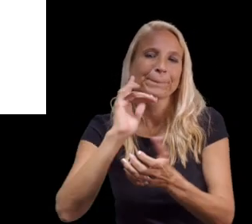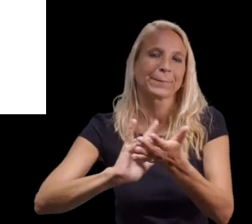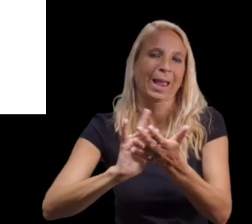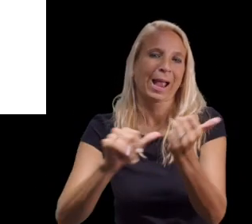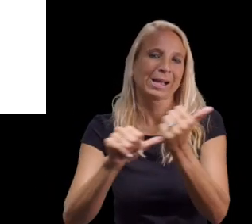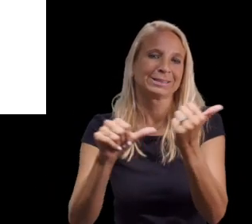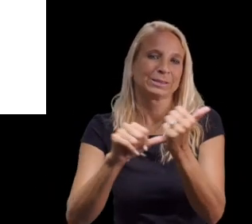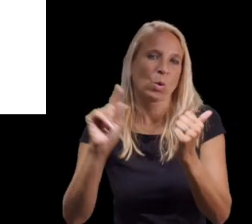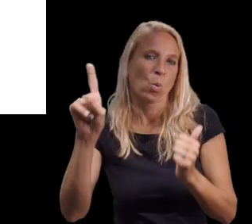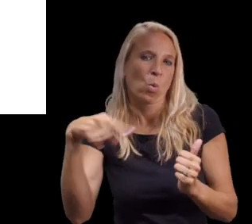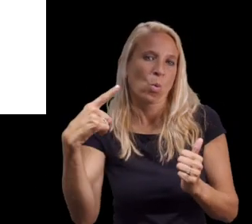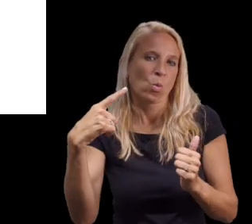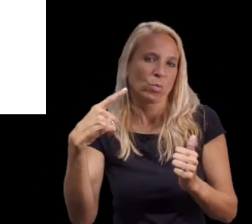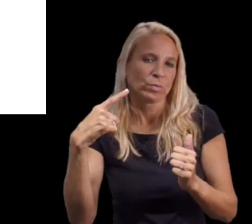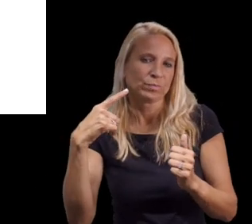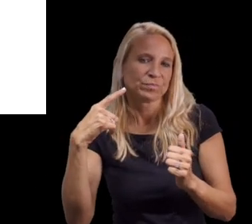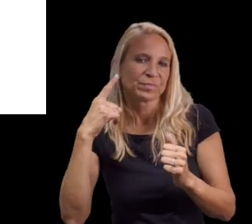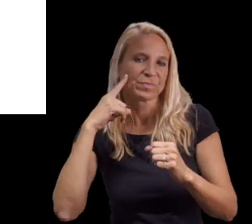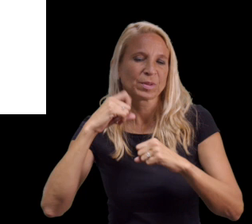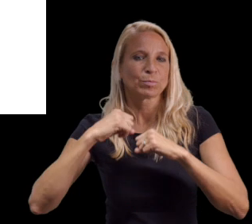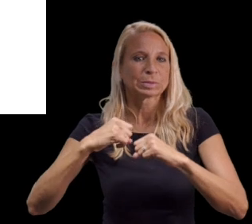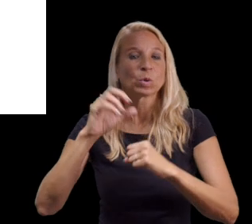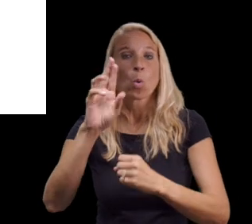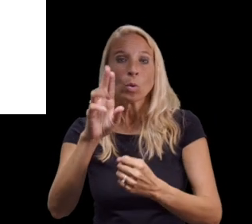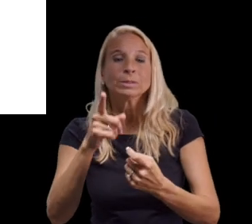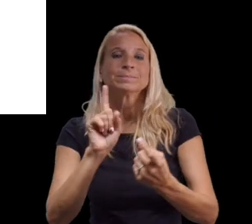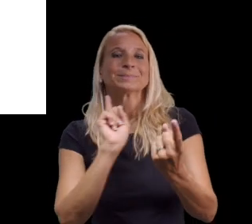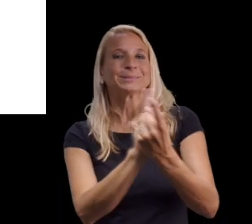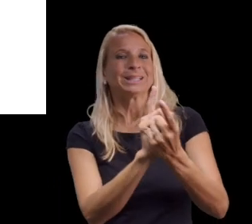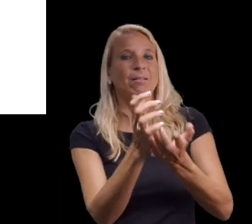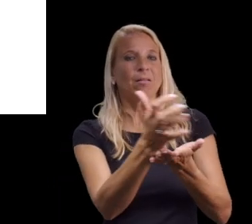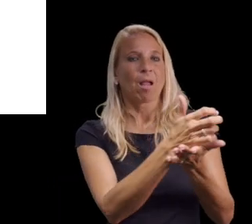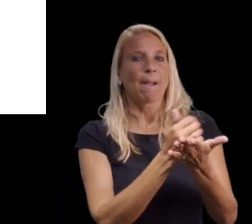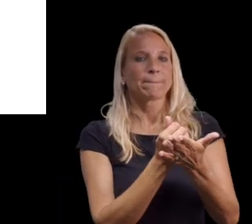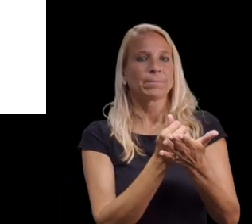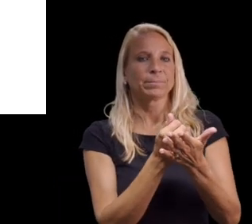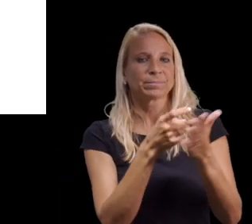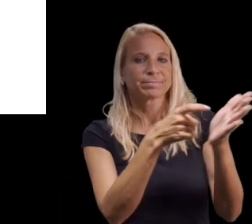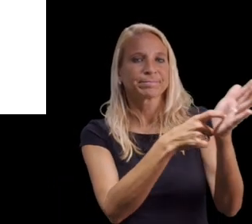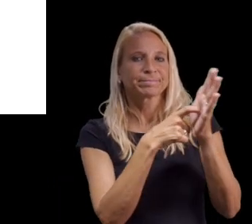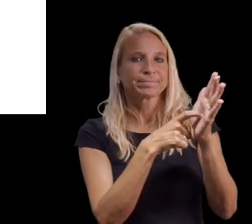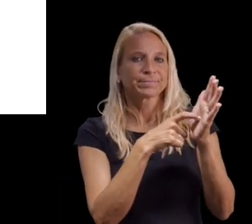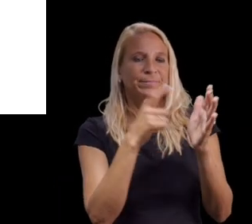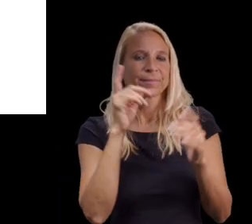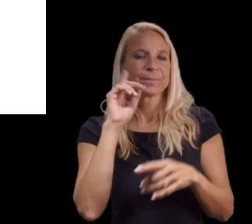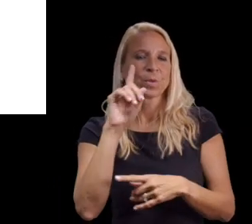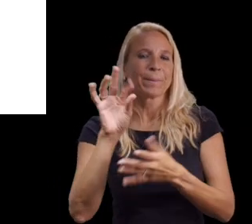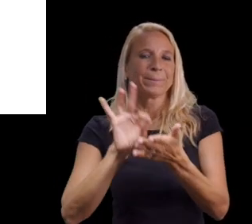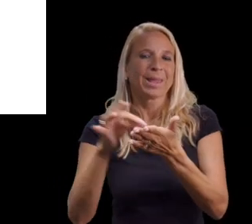or Medical Assistance Only protected status or meet the income and resource requirements